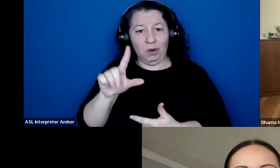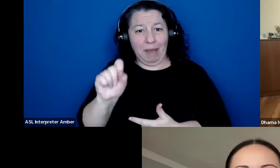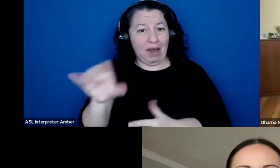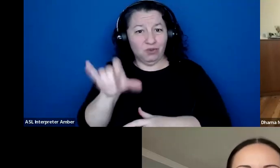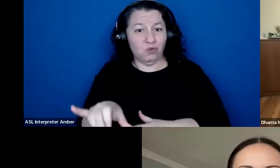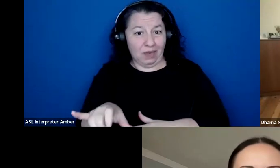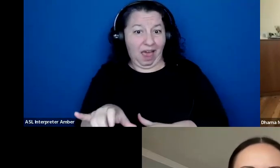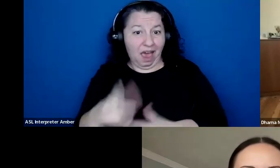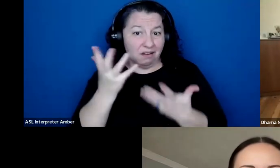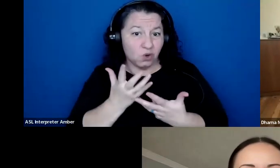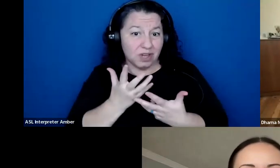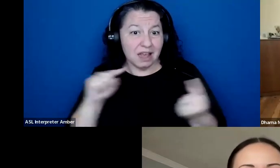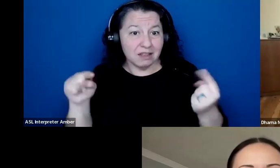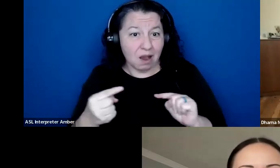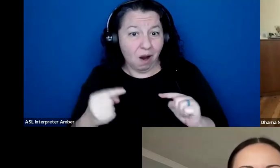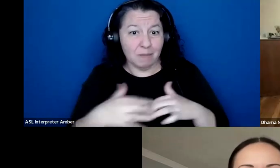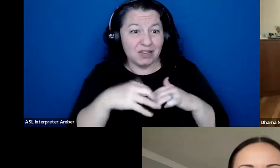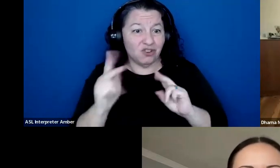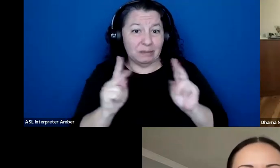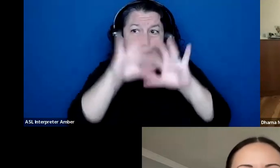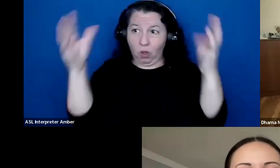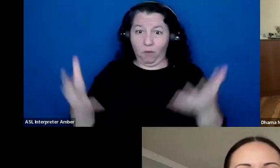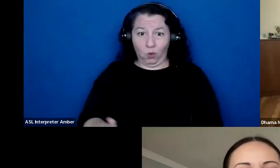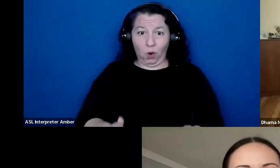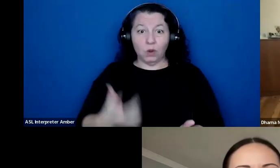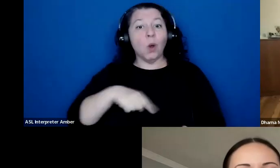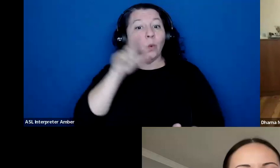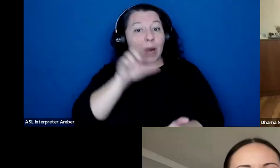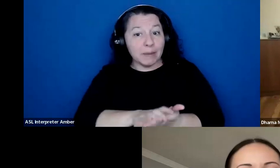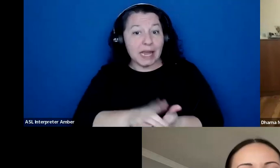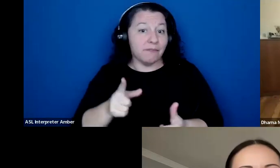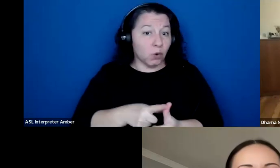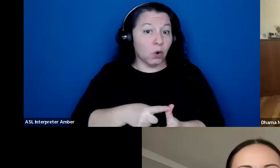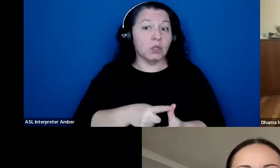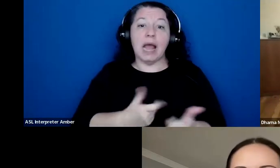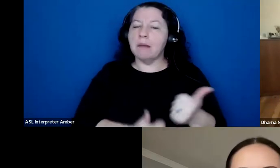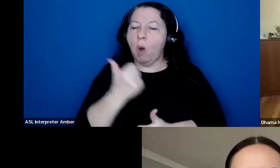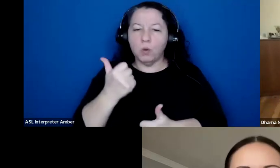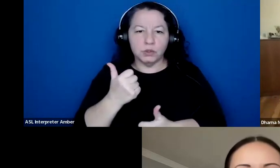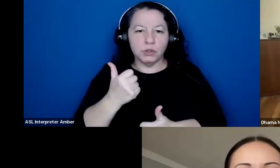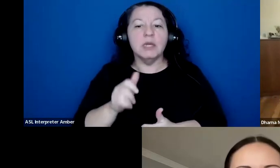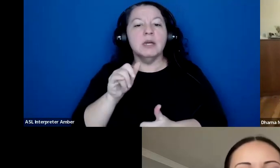They do harm indigenous people worldwide. And so we believe first and foremost, that solution must center land